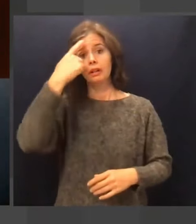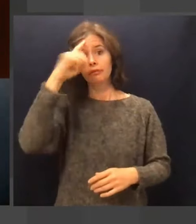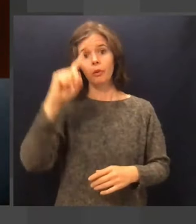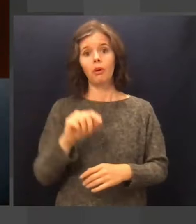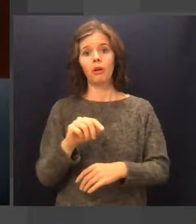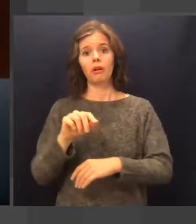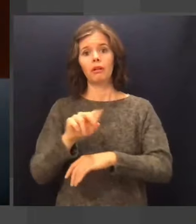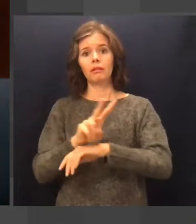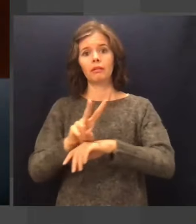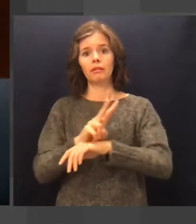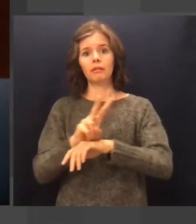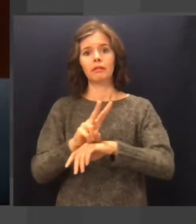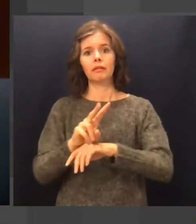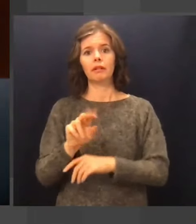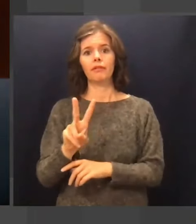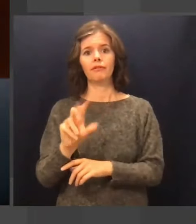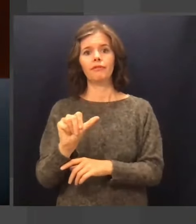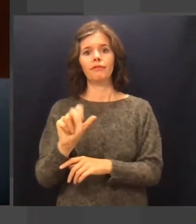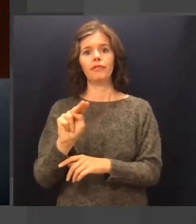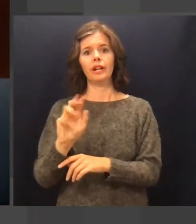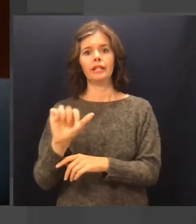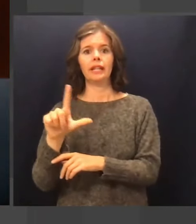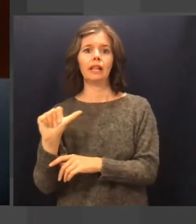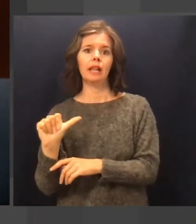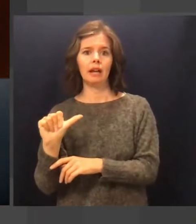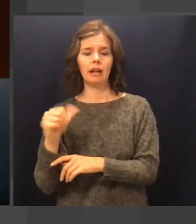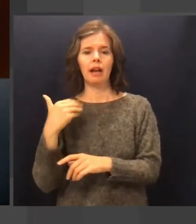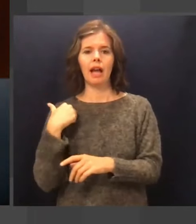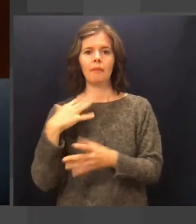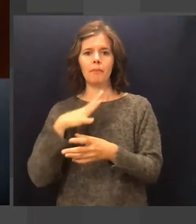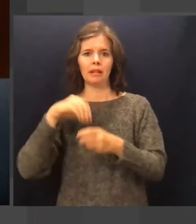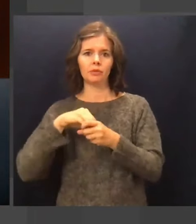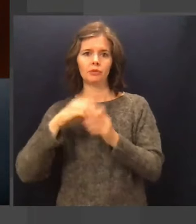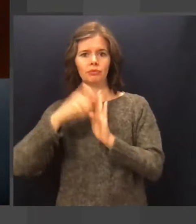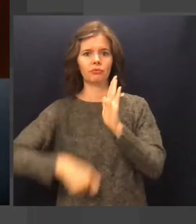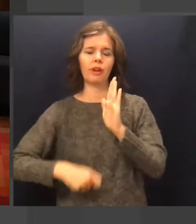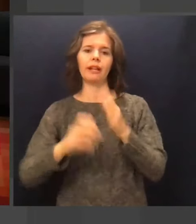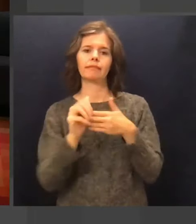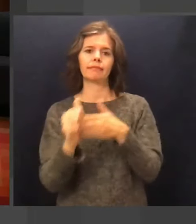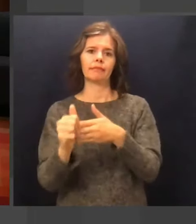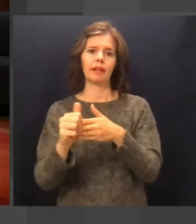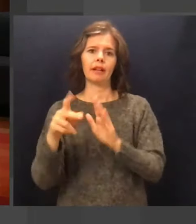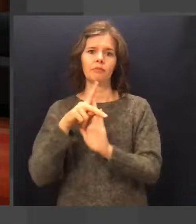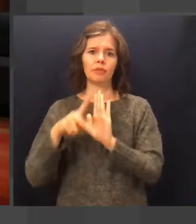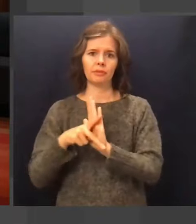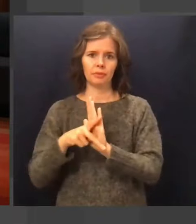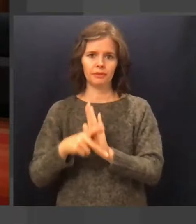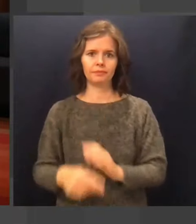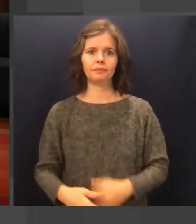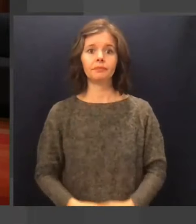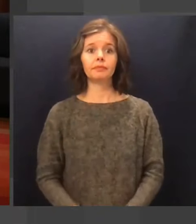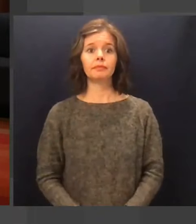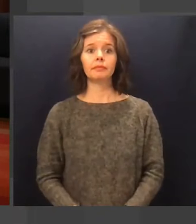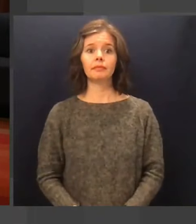AND THERE ARE SOME GUIDING PRINCIPLES THAT ARE GOING TO HELP US CONTINUE FOR MANY YEARS